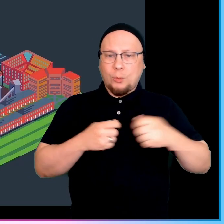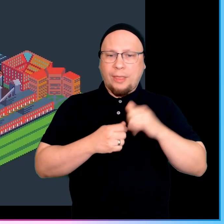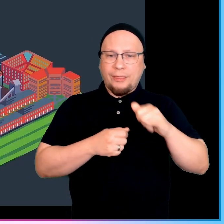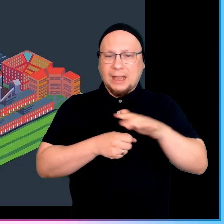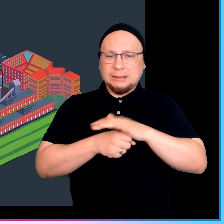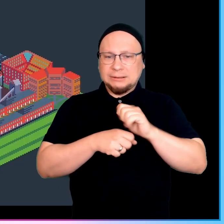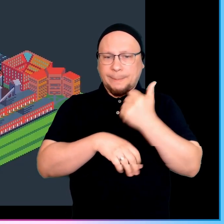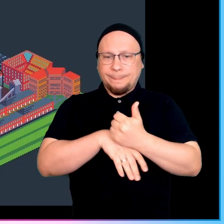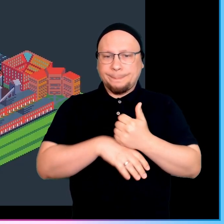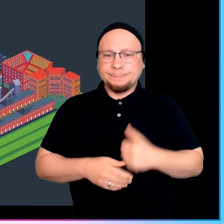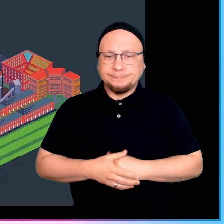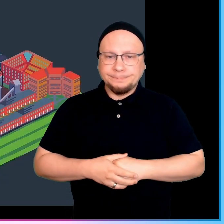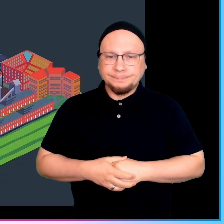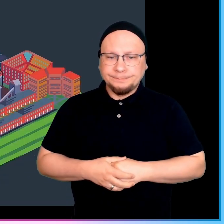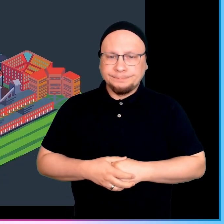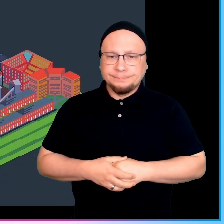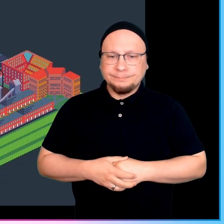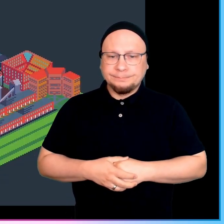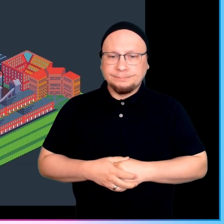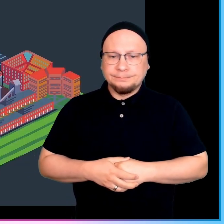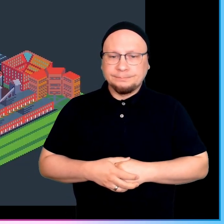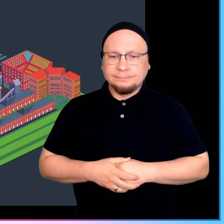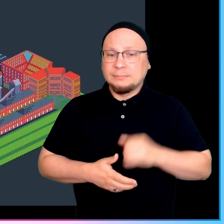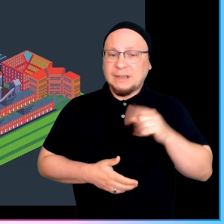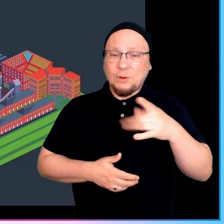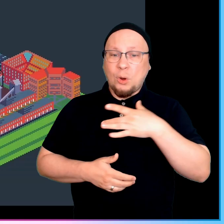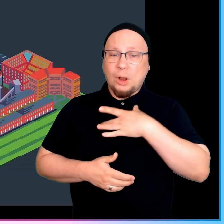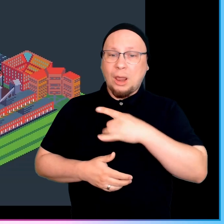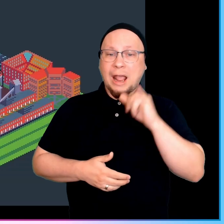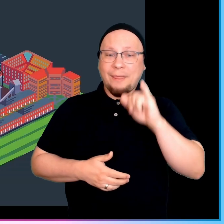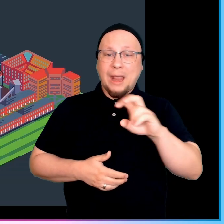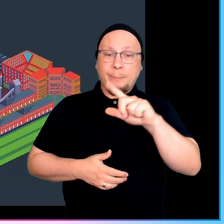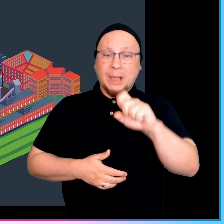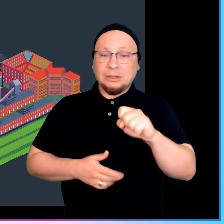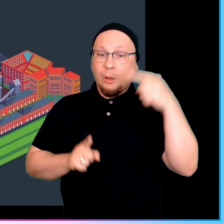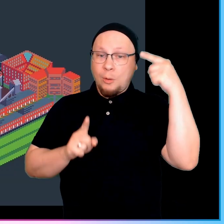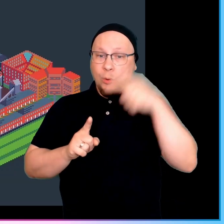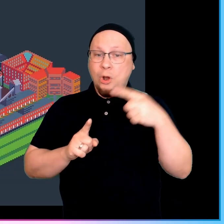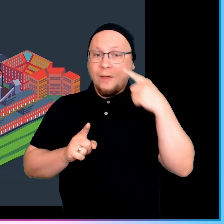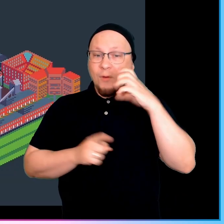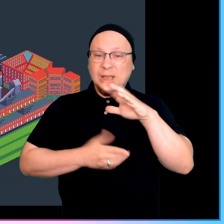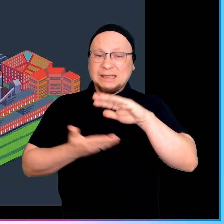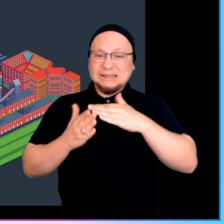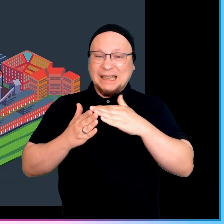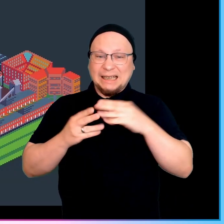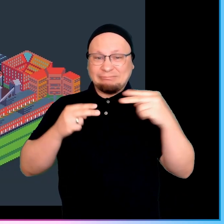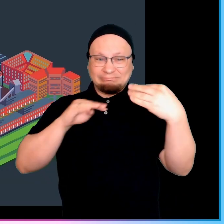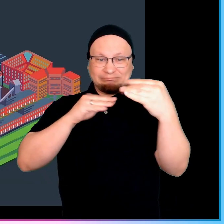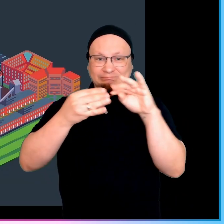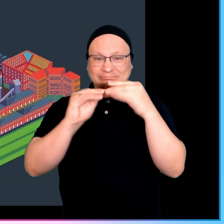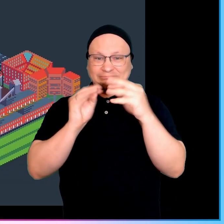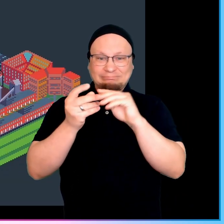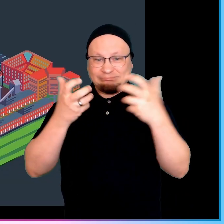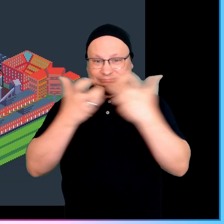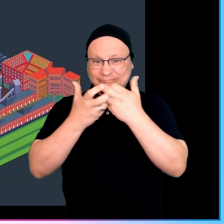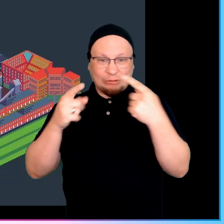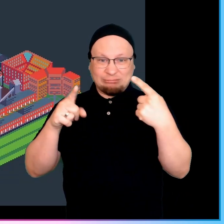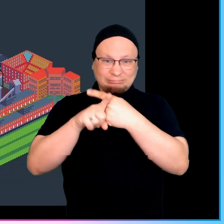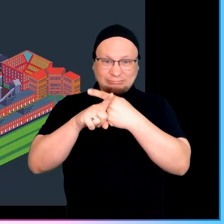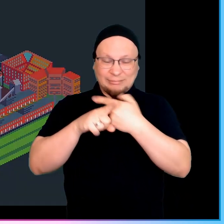So if you’re interested in a puzzle game about the tensions in a modern city, check out Cellular City’s demo on Itch.io